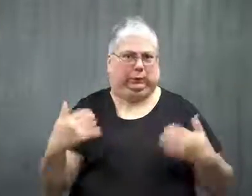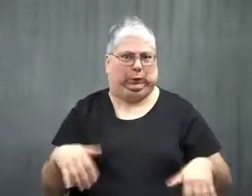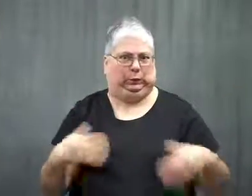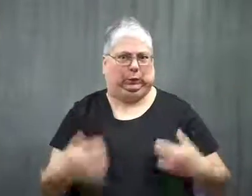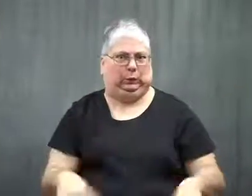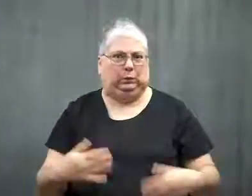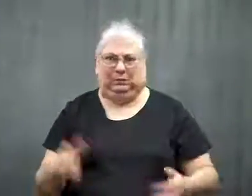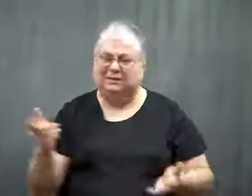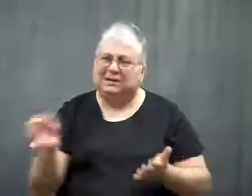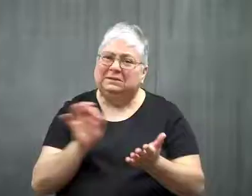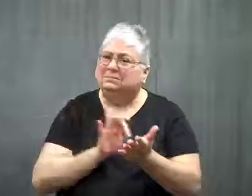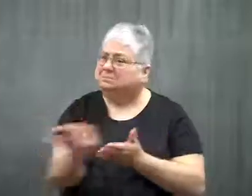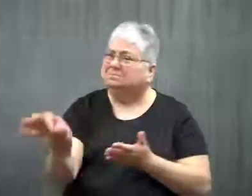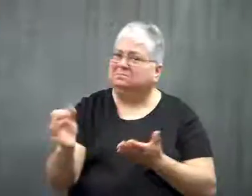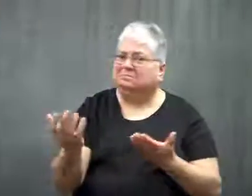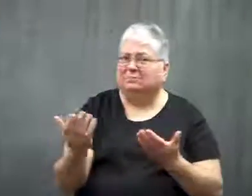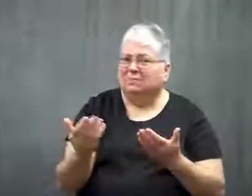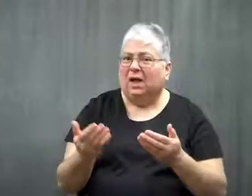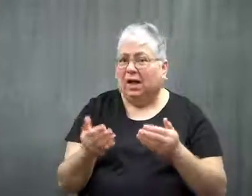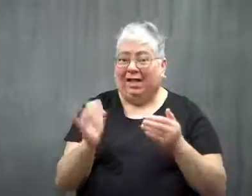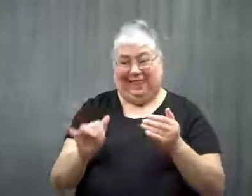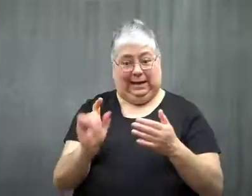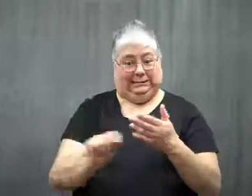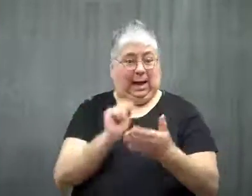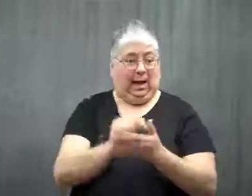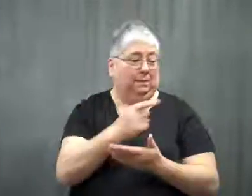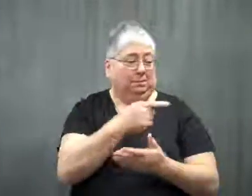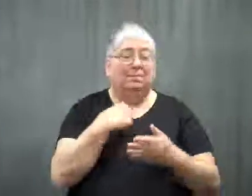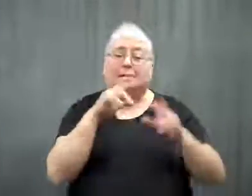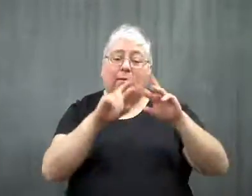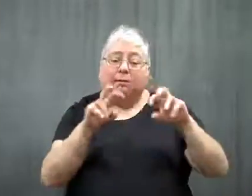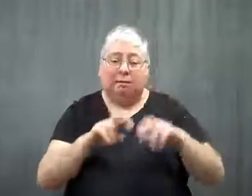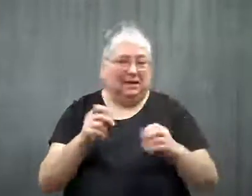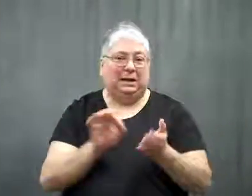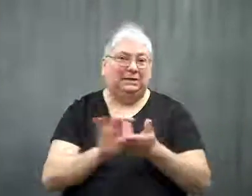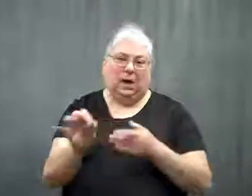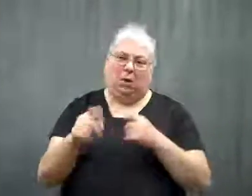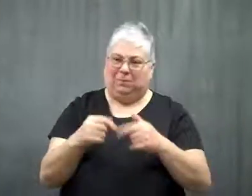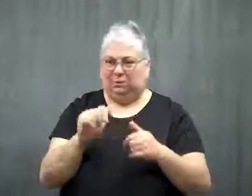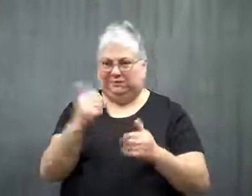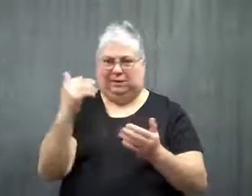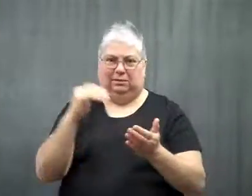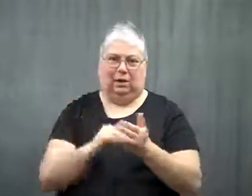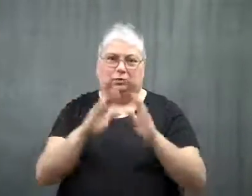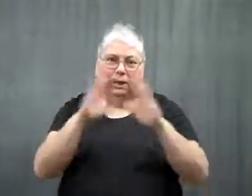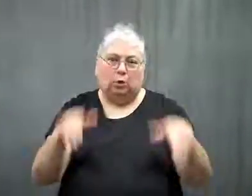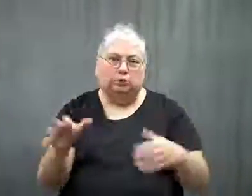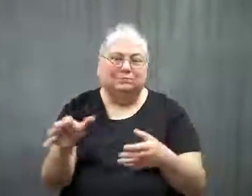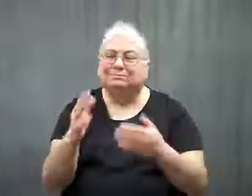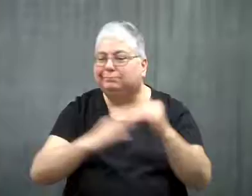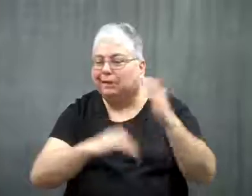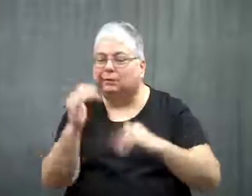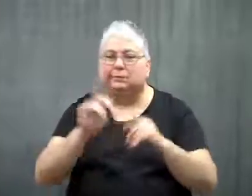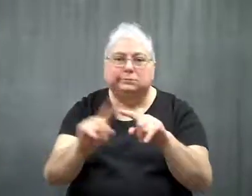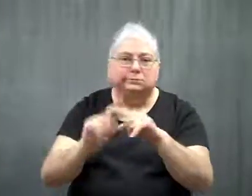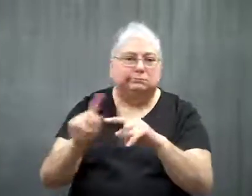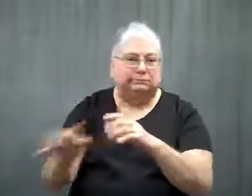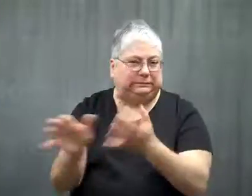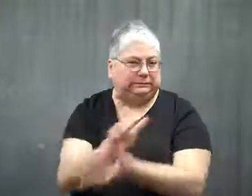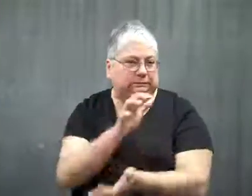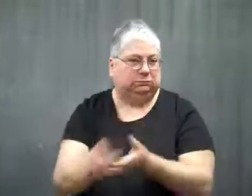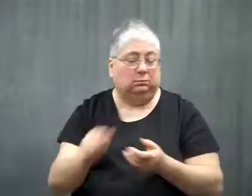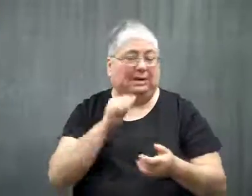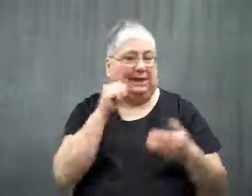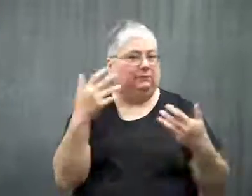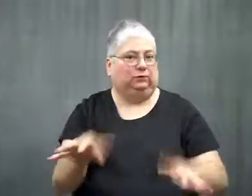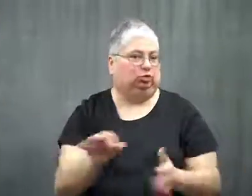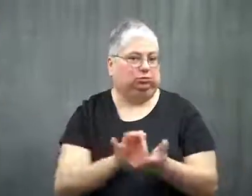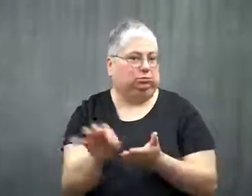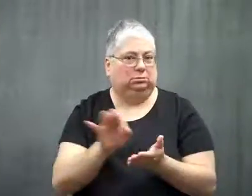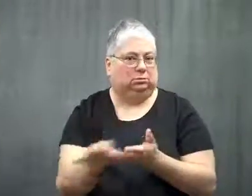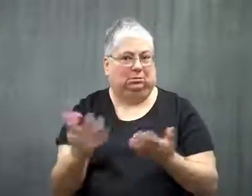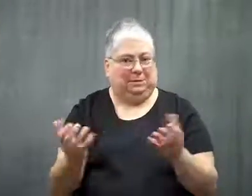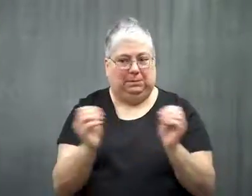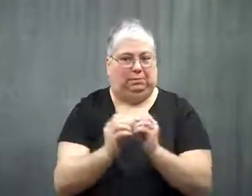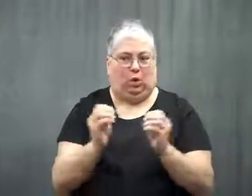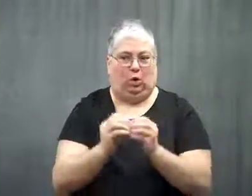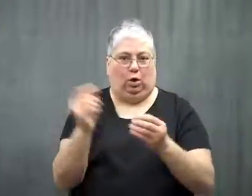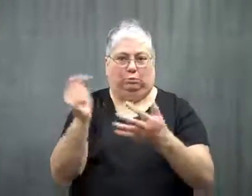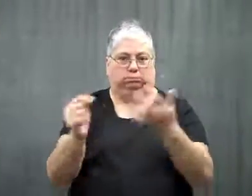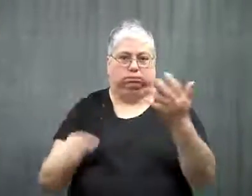At the time I did the research, 10,000 buildings had been destroyed, there are more.